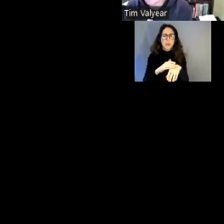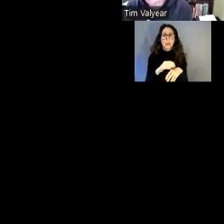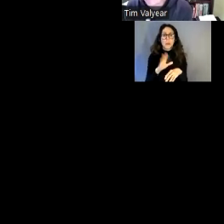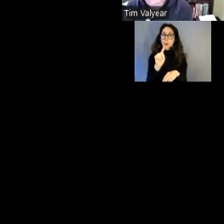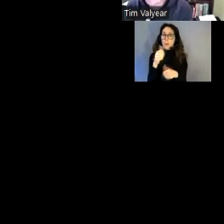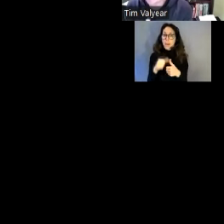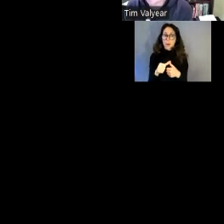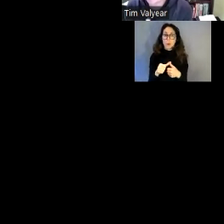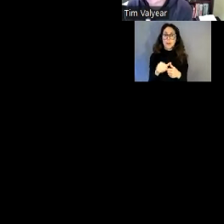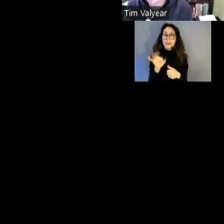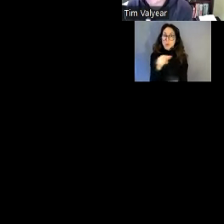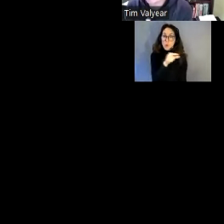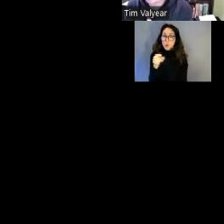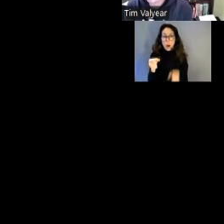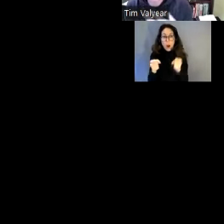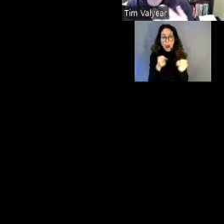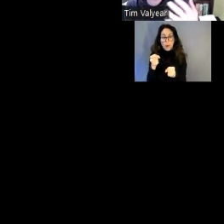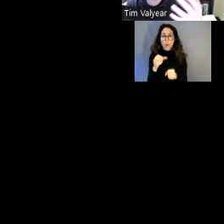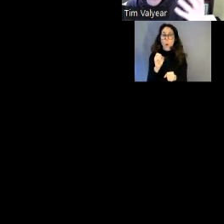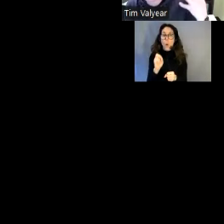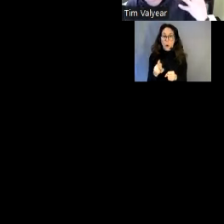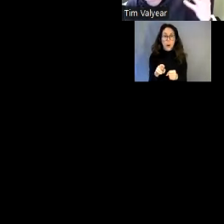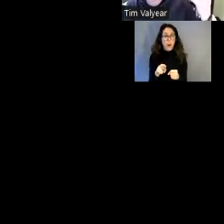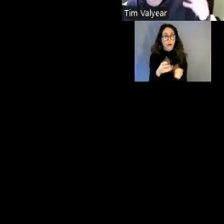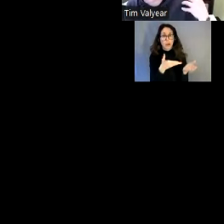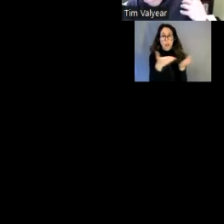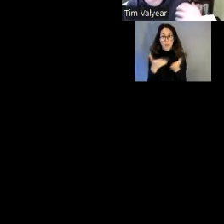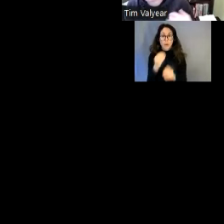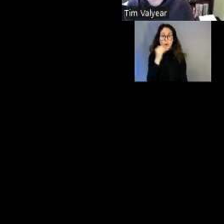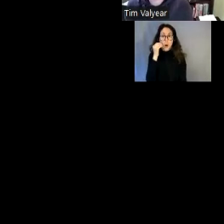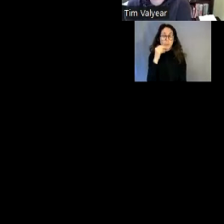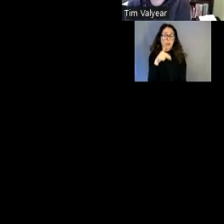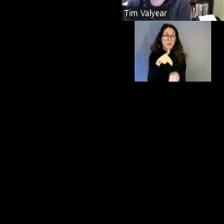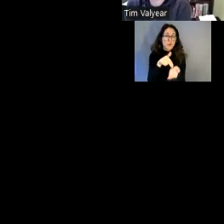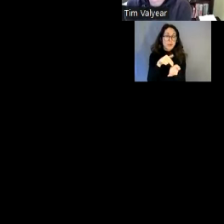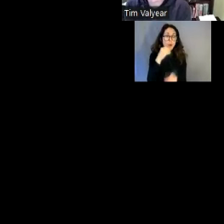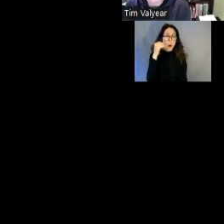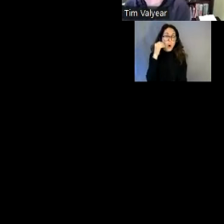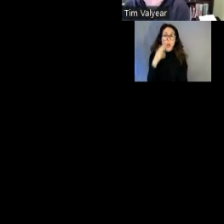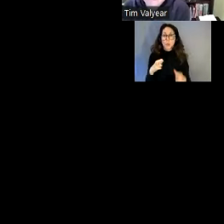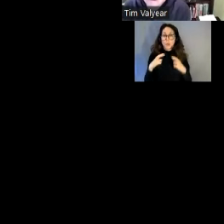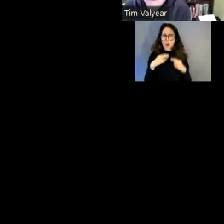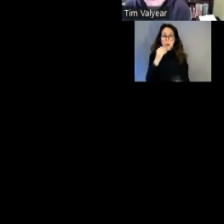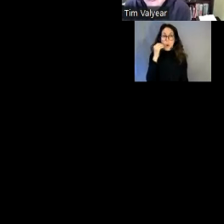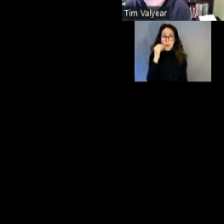holds. There will be guidance documents. But anybody, you have the the right when you're employing